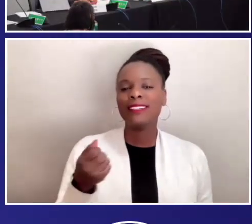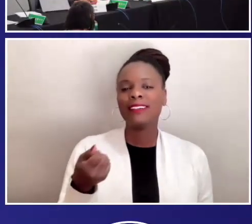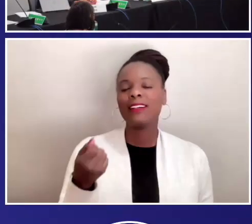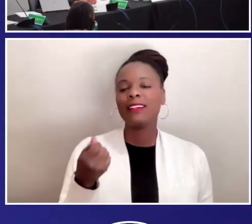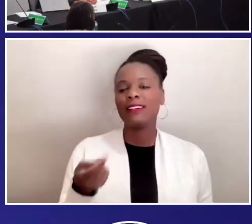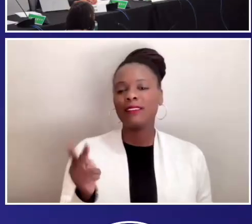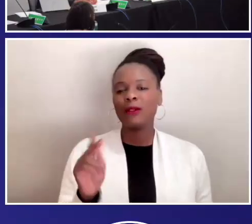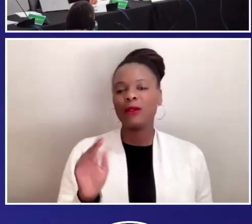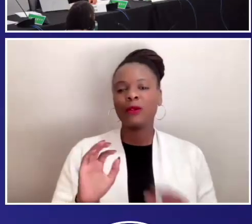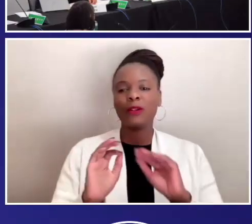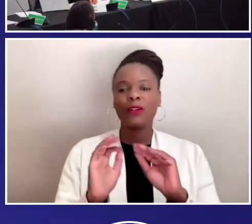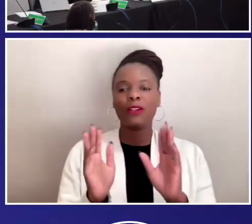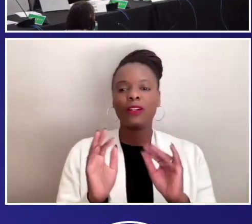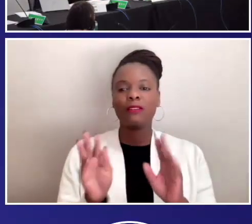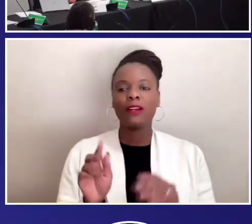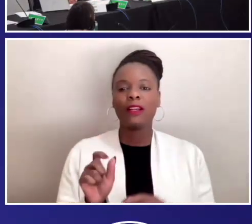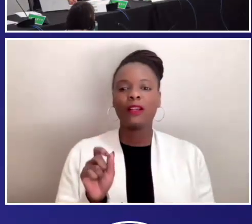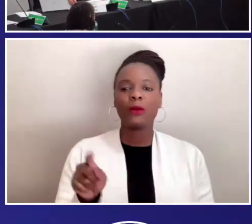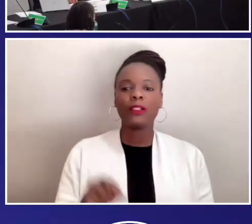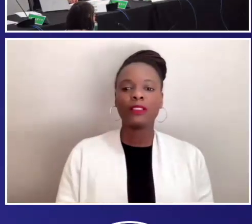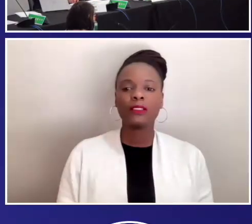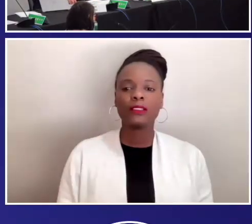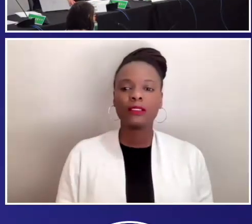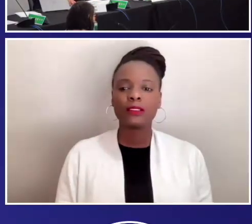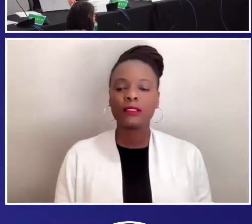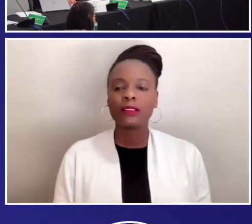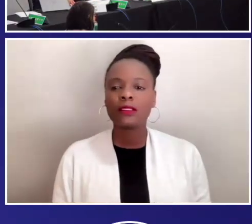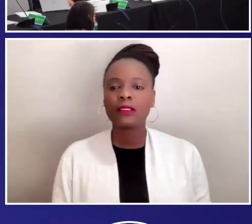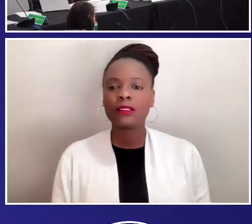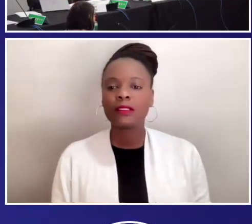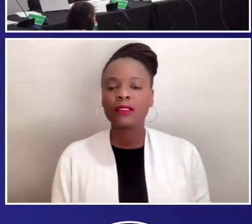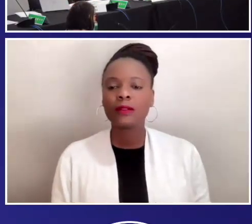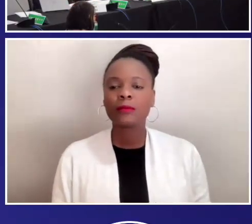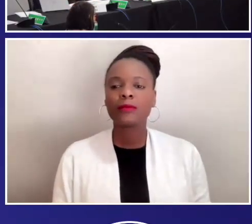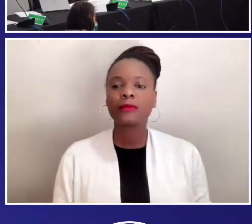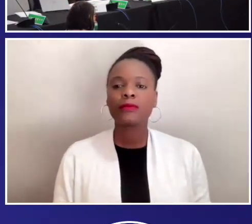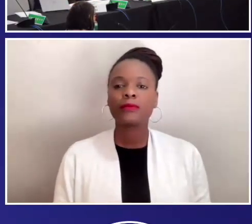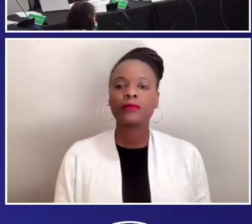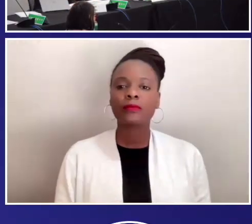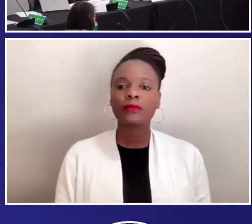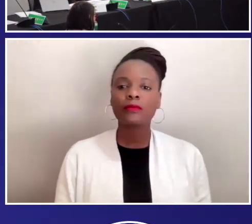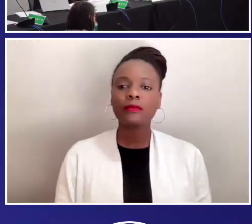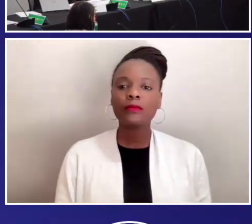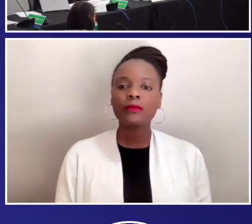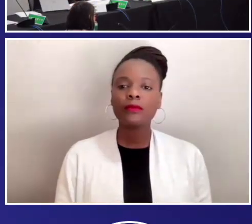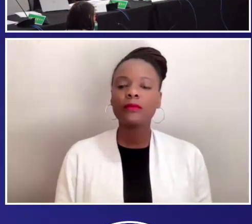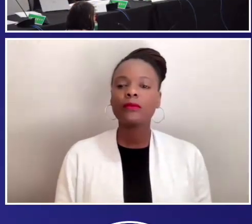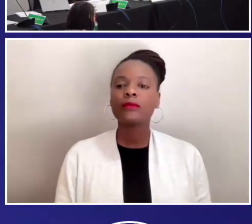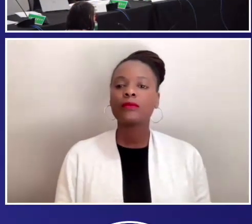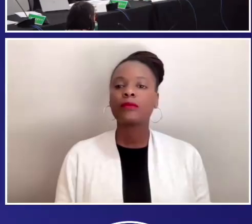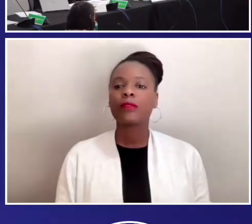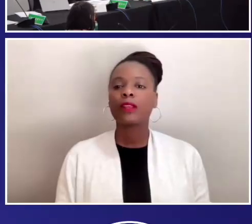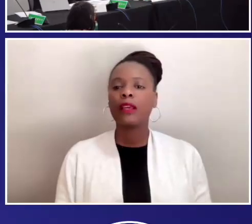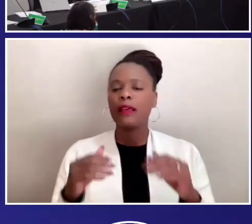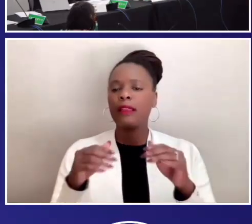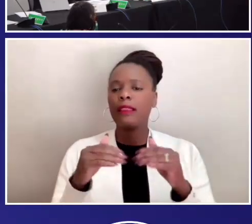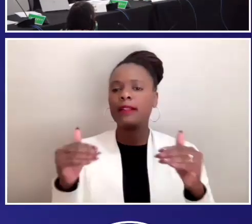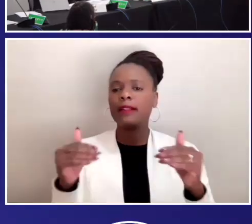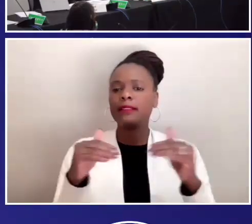A clarifying question for the Tiered Standard Repayment Plan is, is your current reading that the minimum monthly payment would be $50?